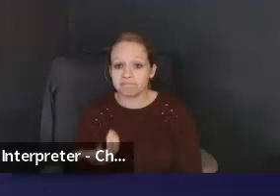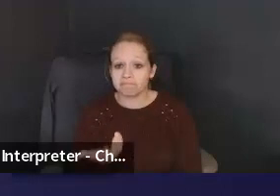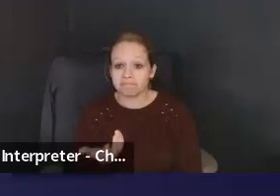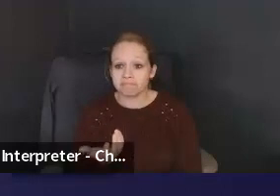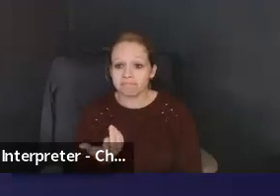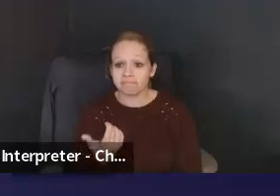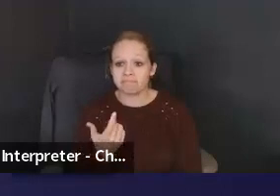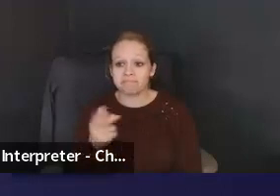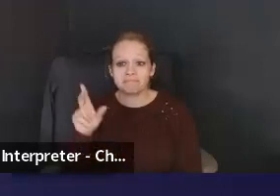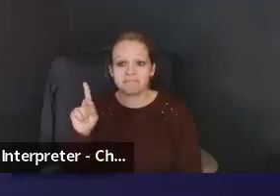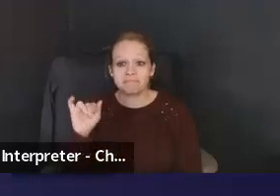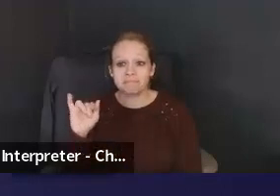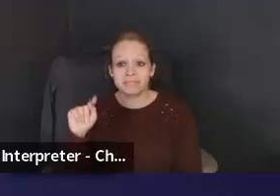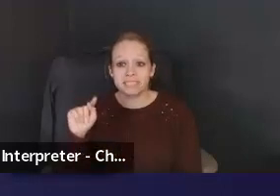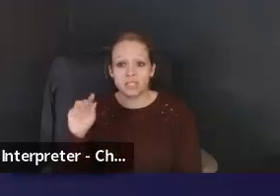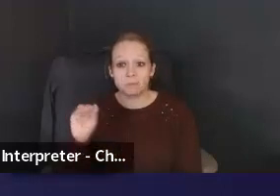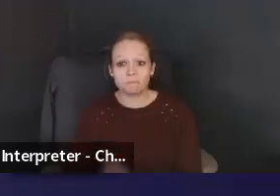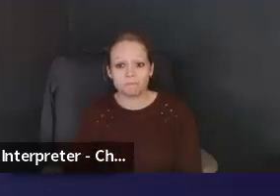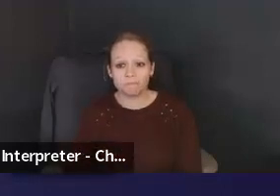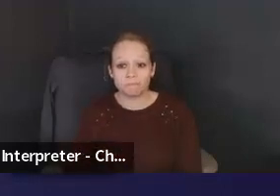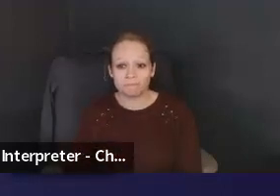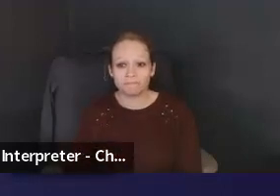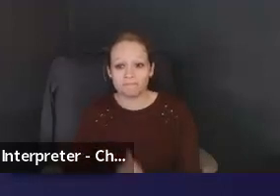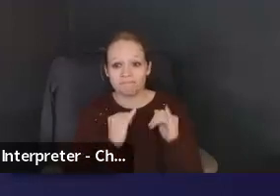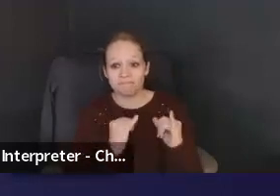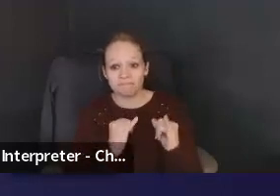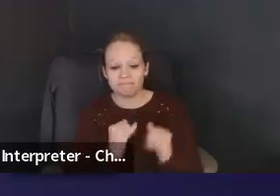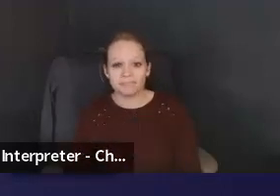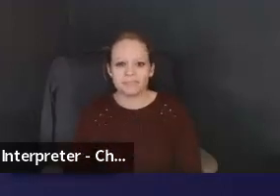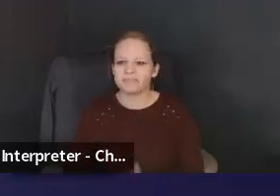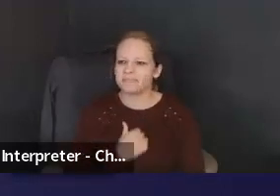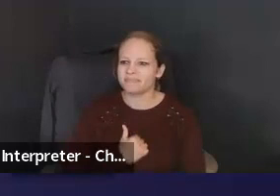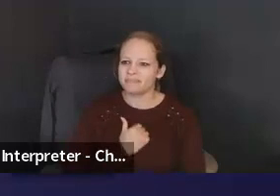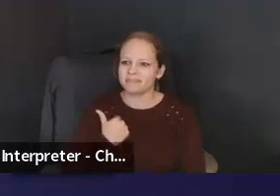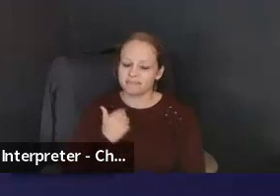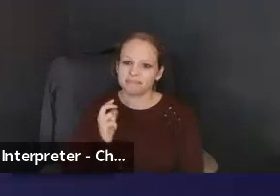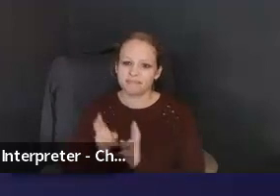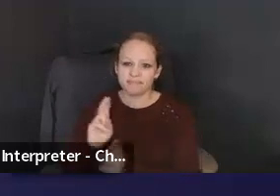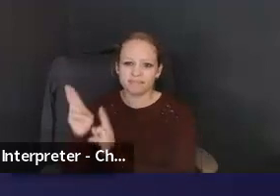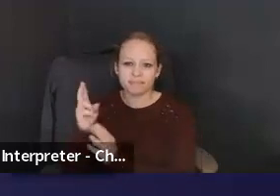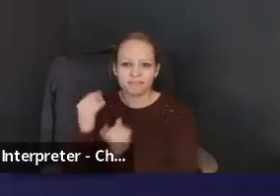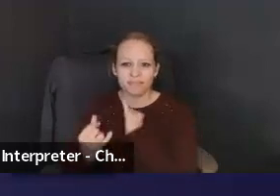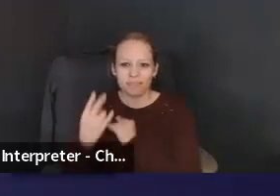ditto. Yeah. Dr. Rumrill: I'm sorry we ran through these last two fairly quickly, folks. We did want